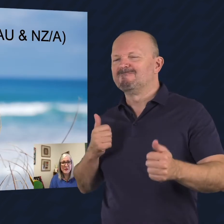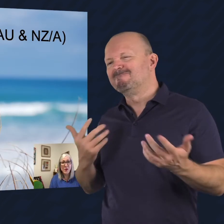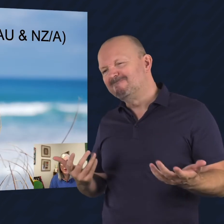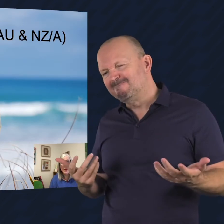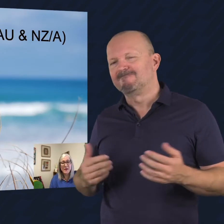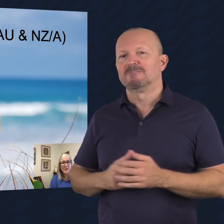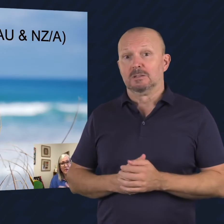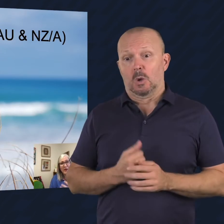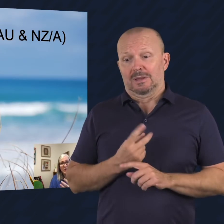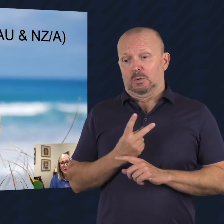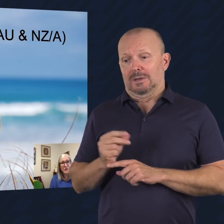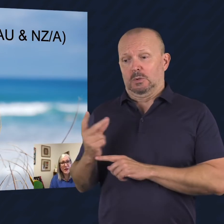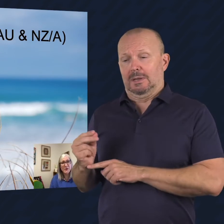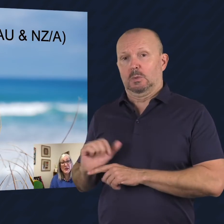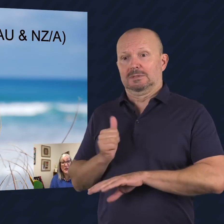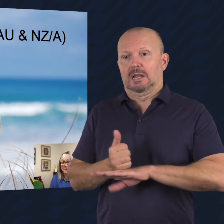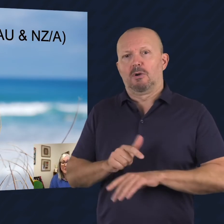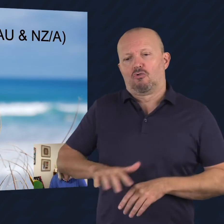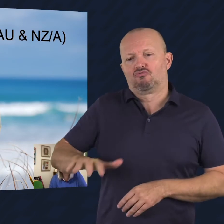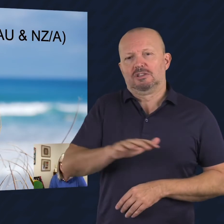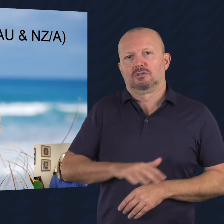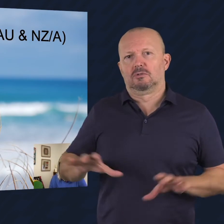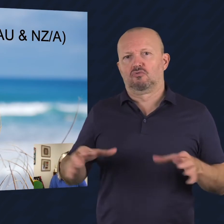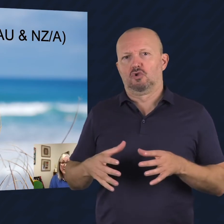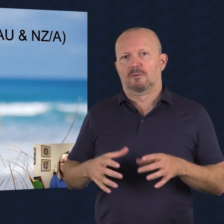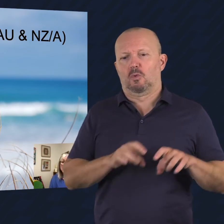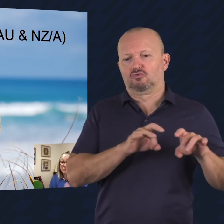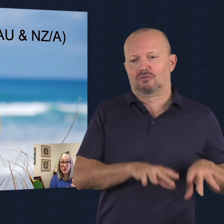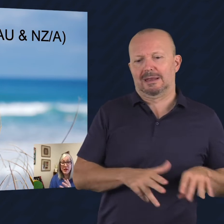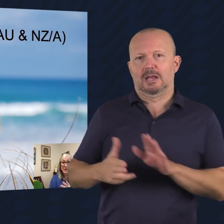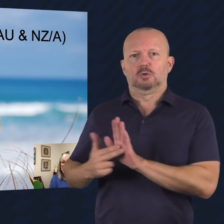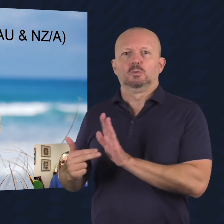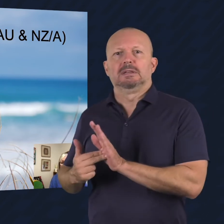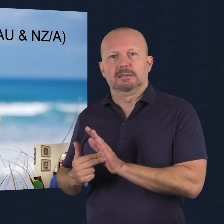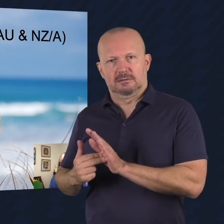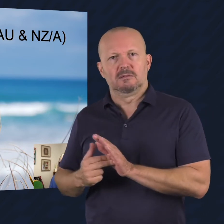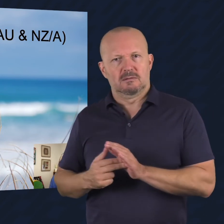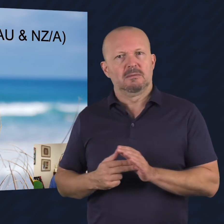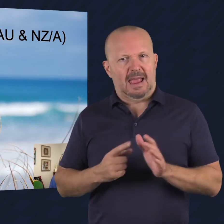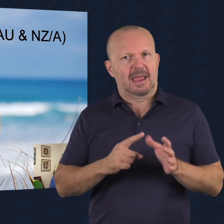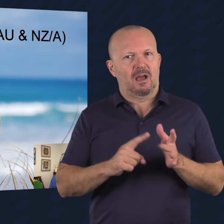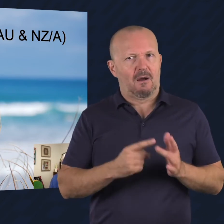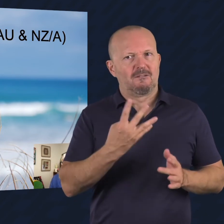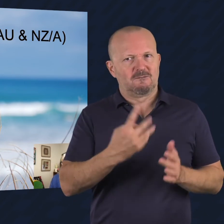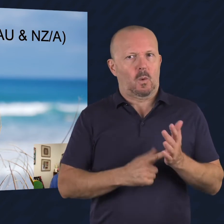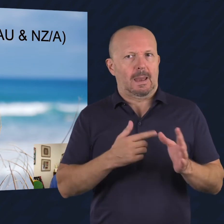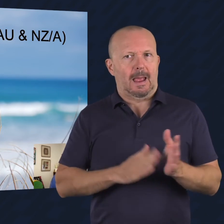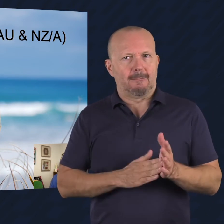So in the middle of 2020, we set up a regional chapter for Australia and New Zealand to give people the opportunity